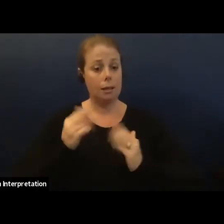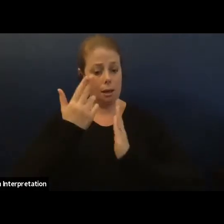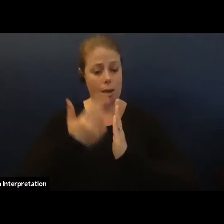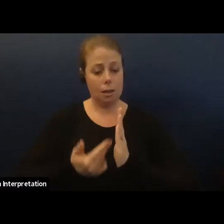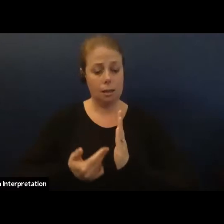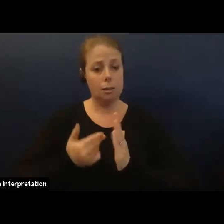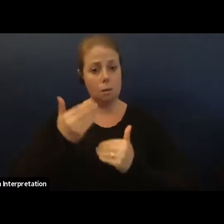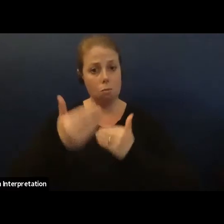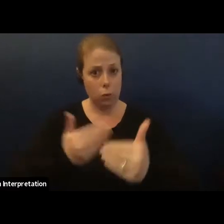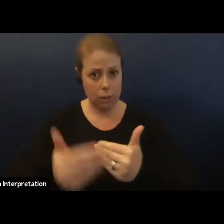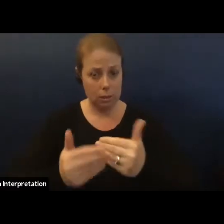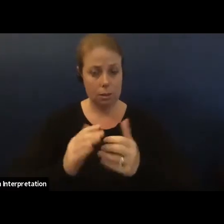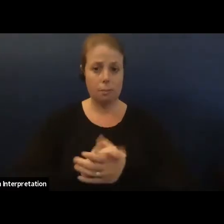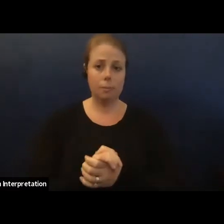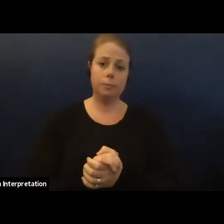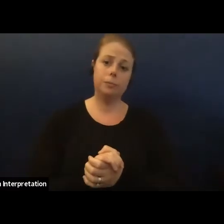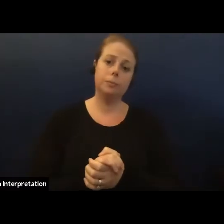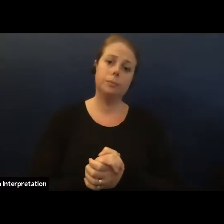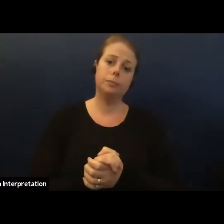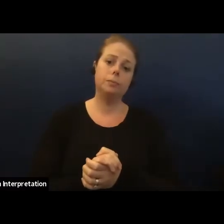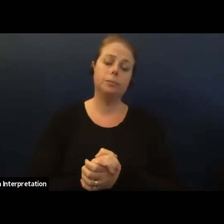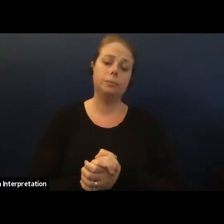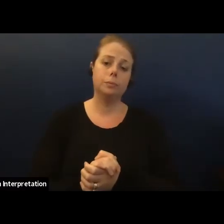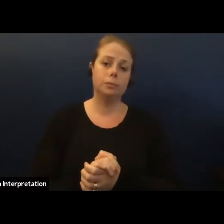Currently the board of the Australia Council appoints a pool of peers.